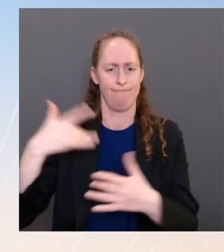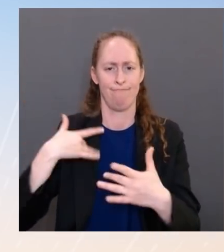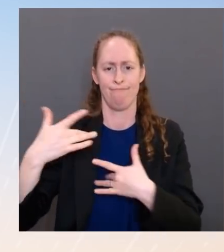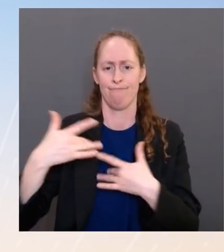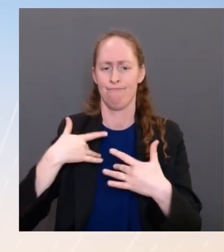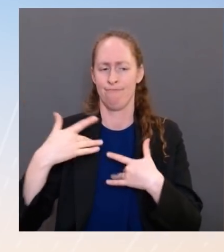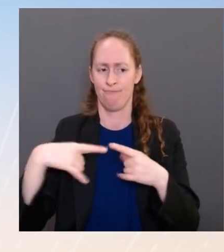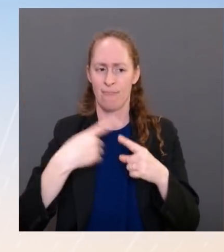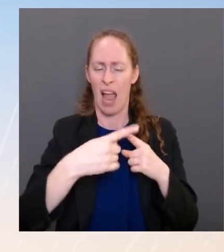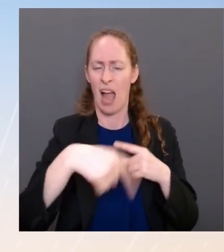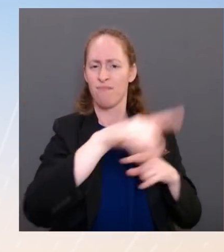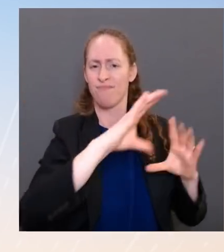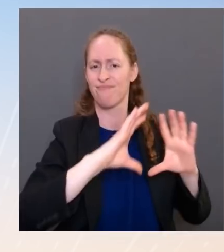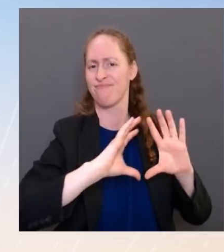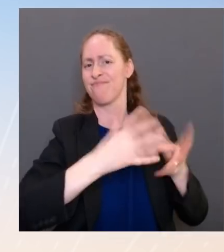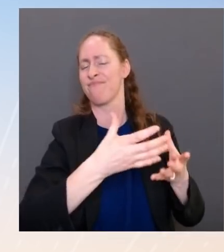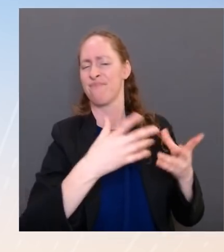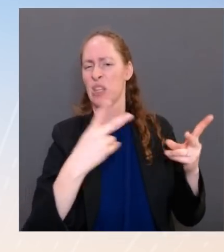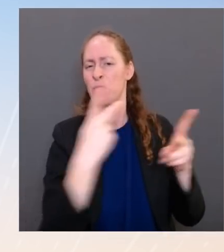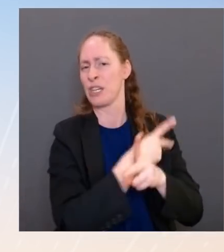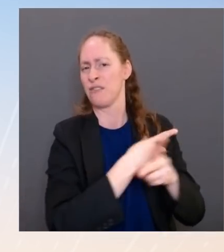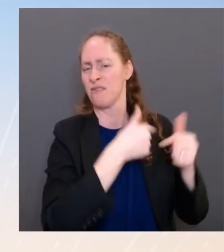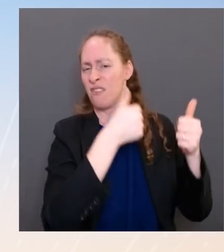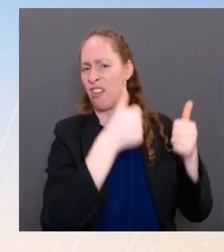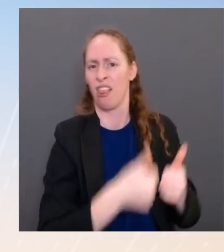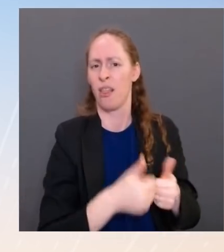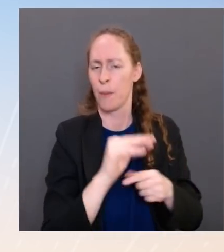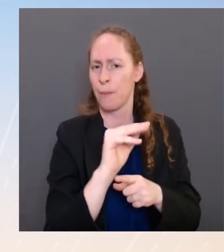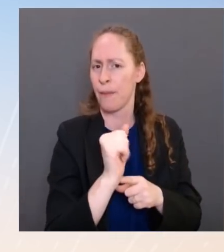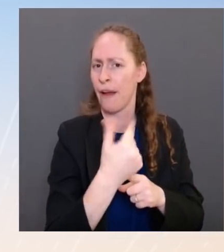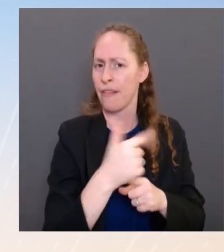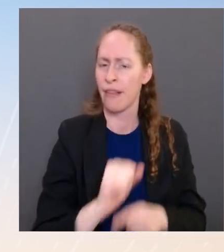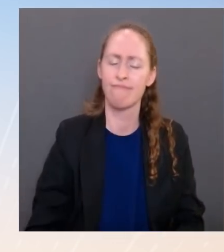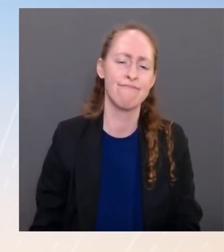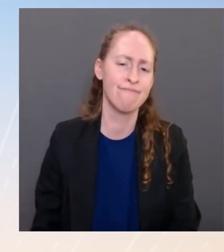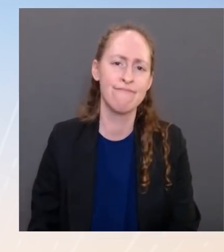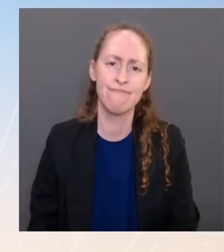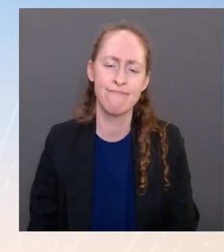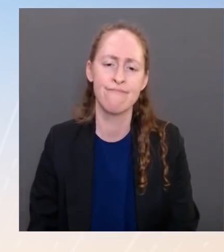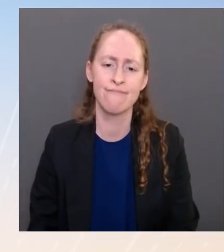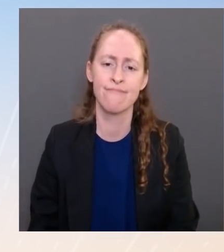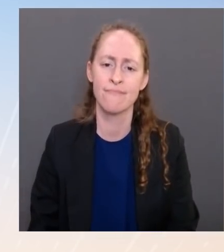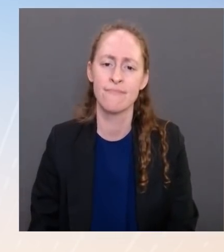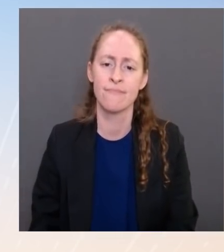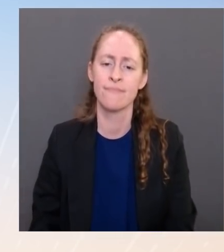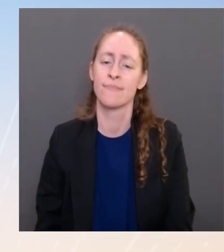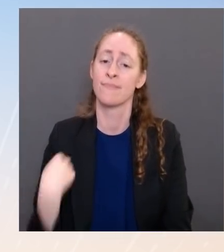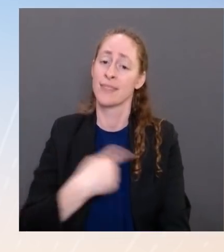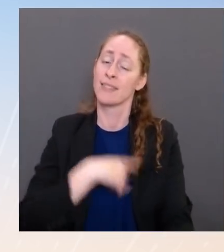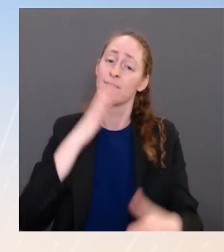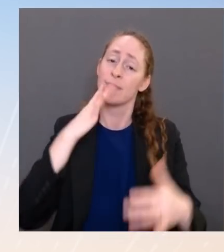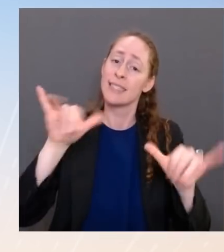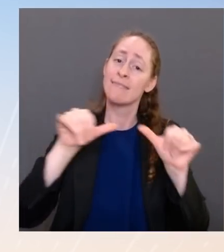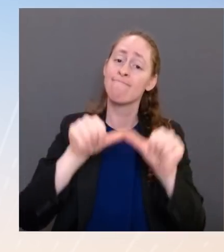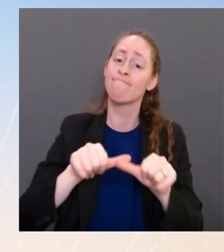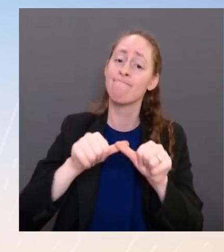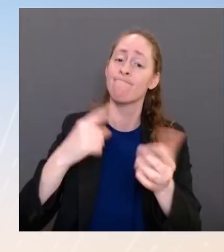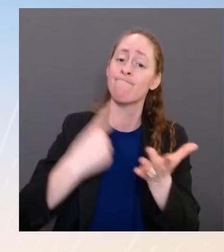And, of course, this is not the last you've heard from us about Chairman Scott's tax plan that will raise taxes. Okay, thanks, everyone.